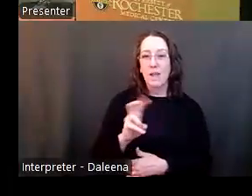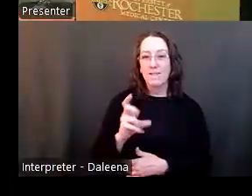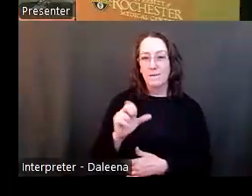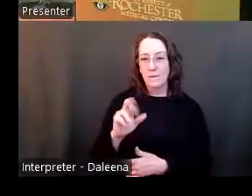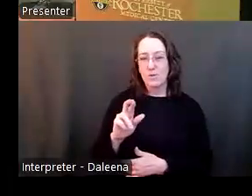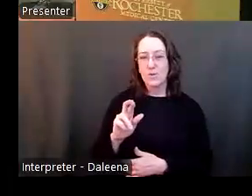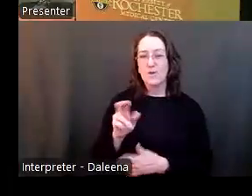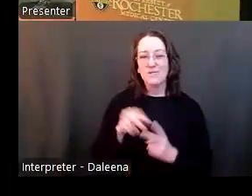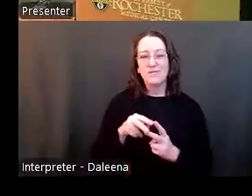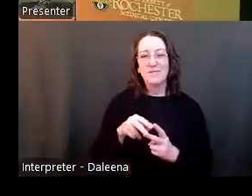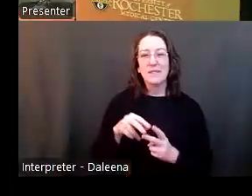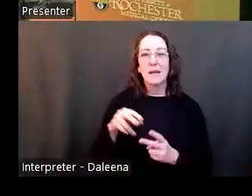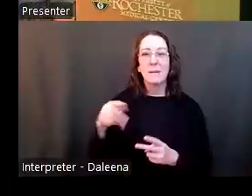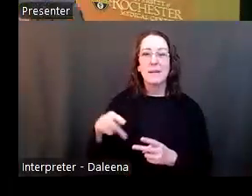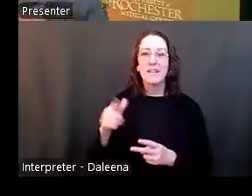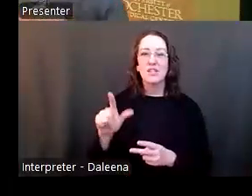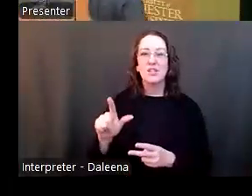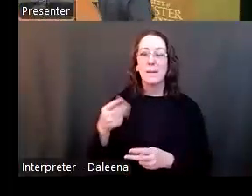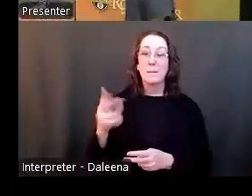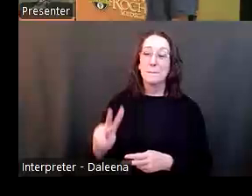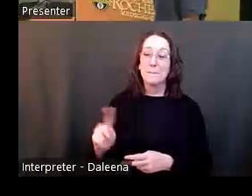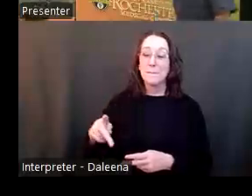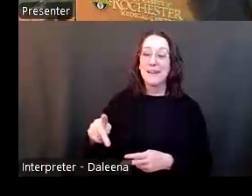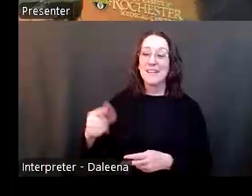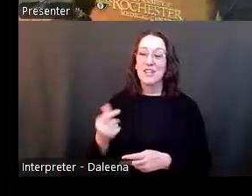pgy1s are going to talk a little bit about their experience and they happen to be on service right